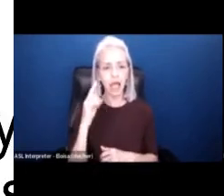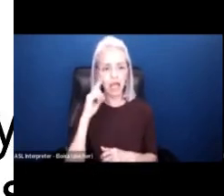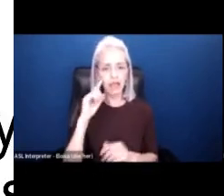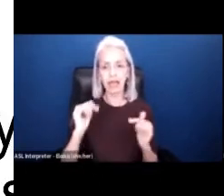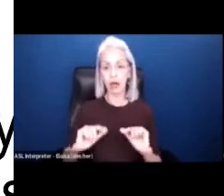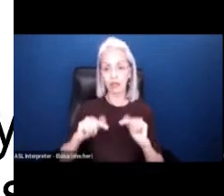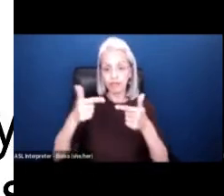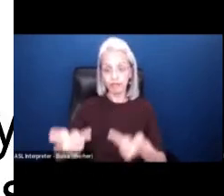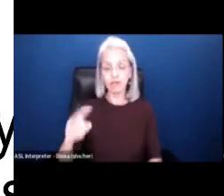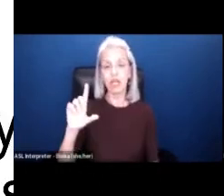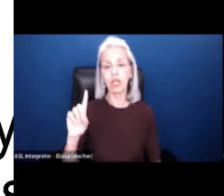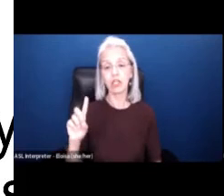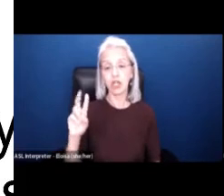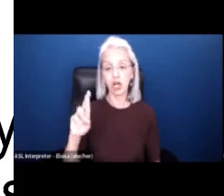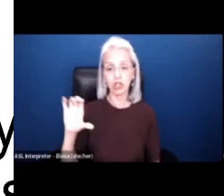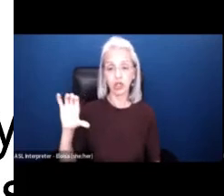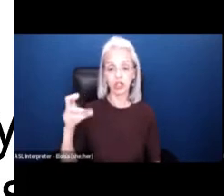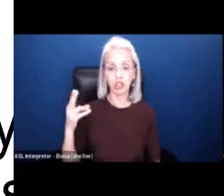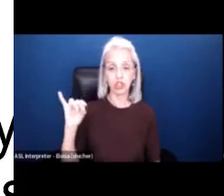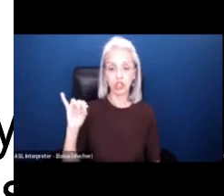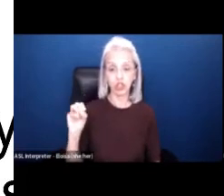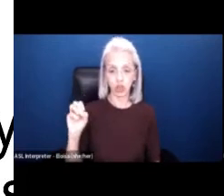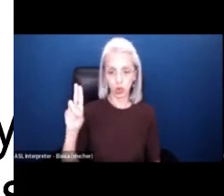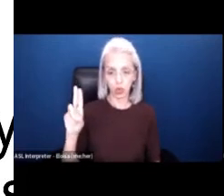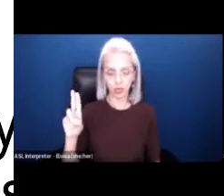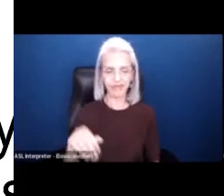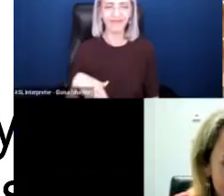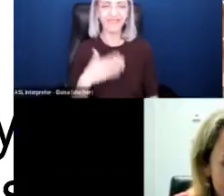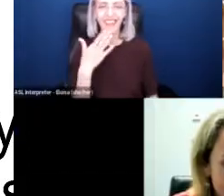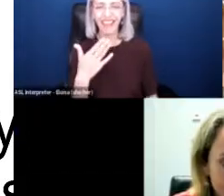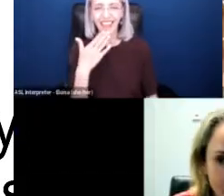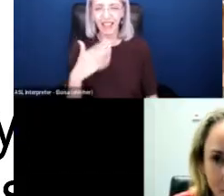to Dr. Chiou, to take it. Michael Chiou: Thank you, doctor. Again. My name is Mike